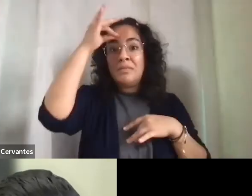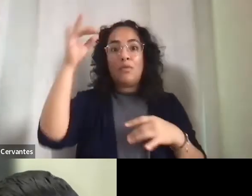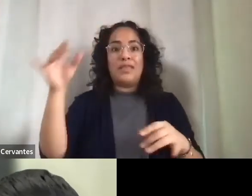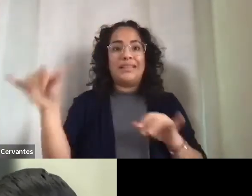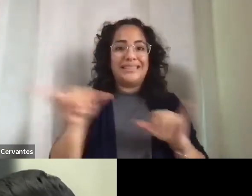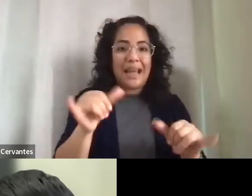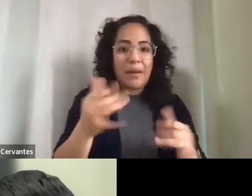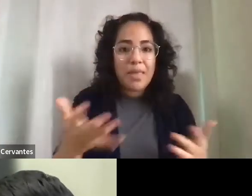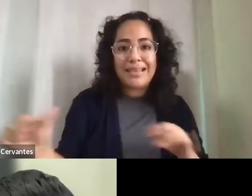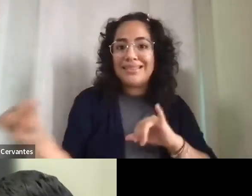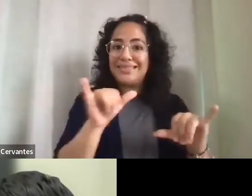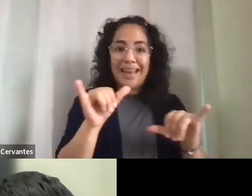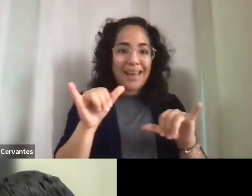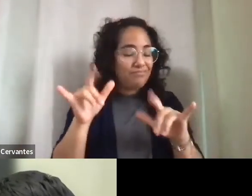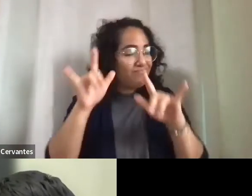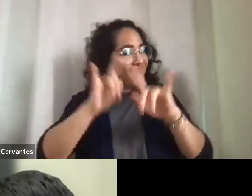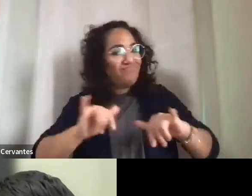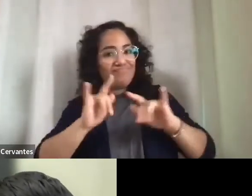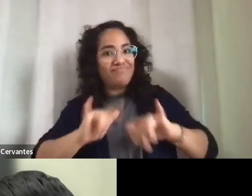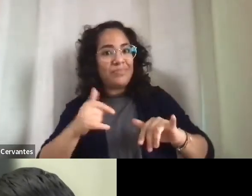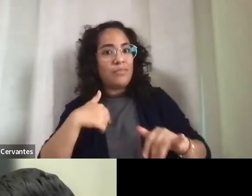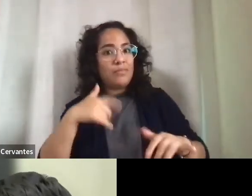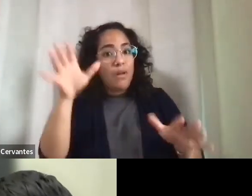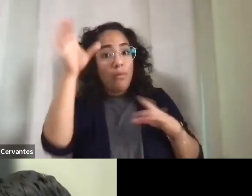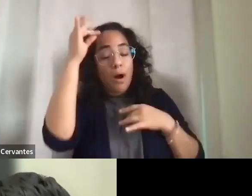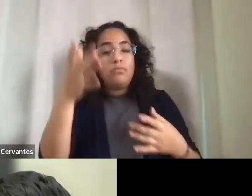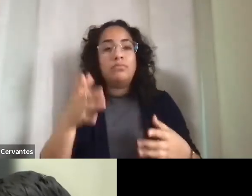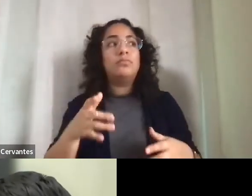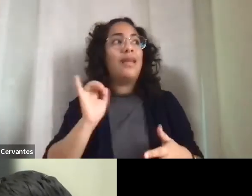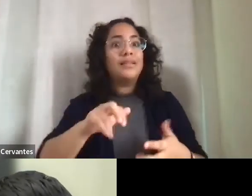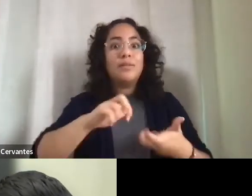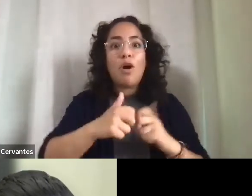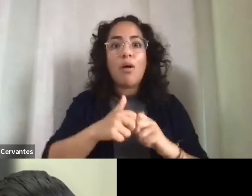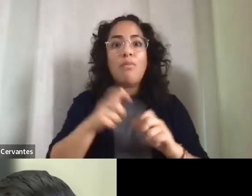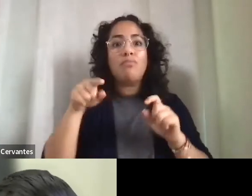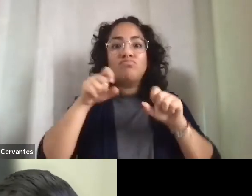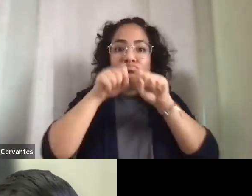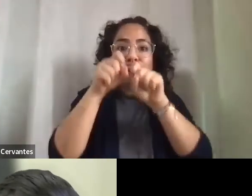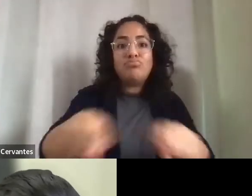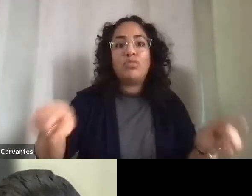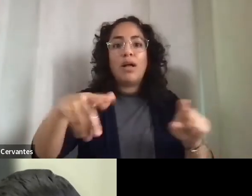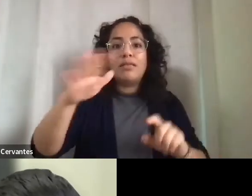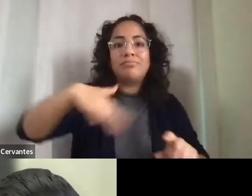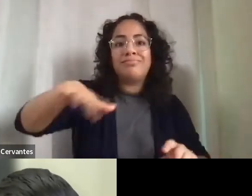that this is probably what's been happening with most of these conditions and it's, we've never been